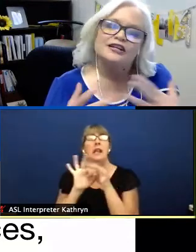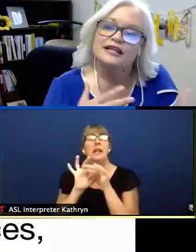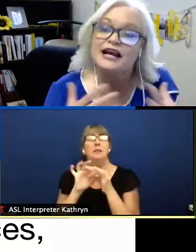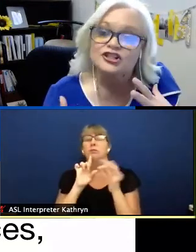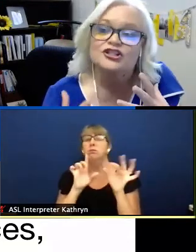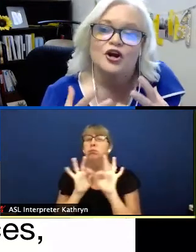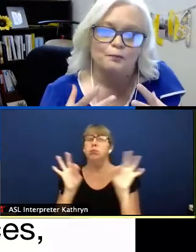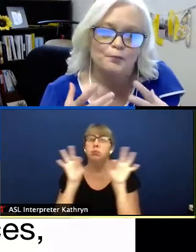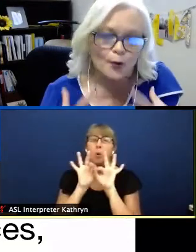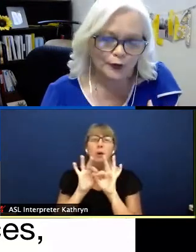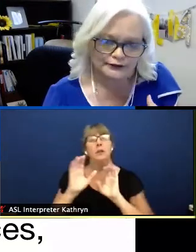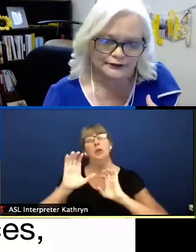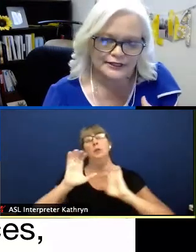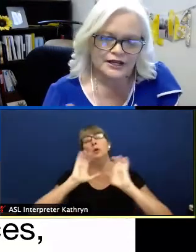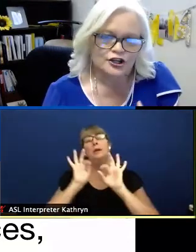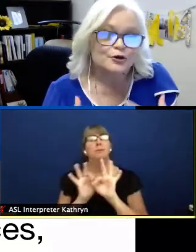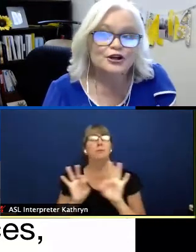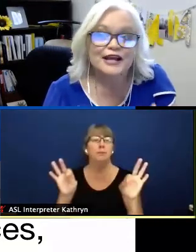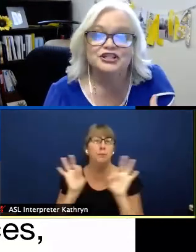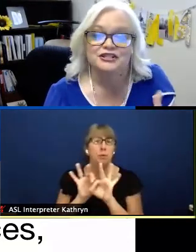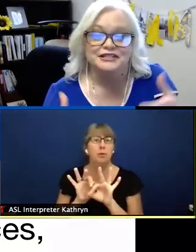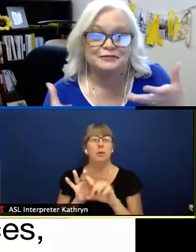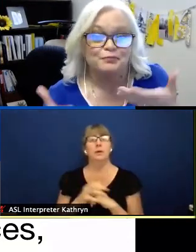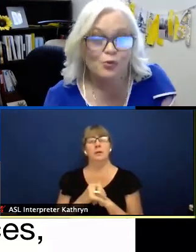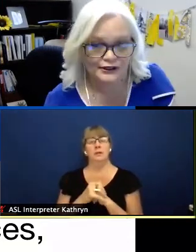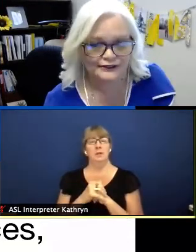Connections are important. Communication is important.